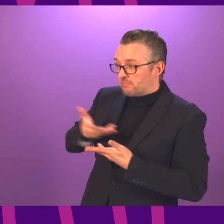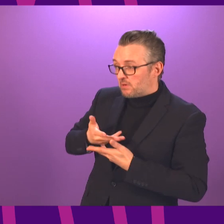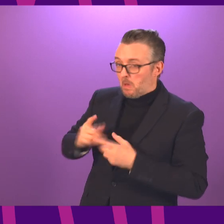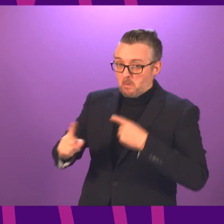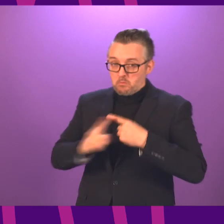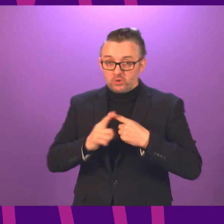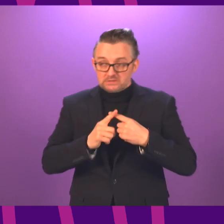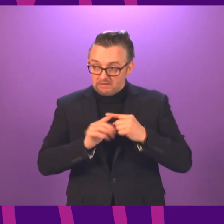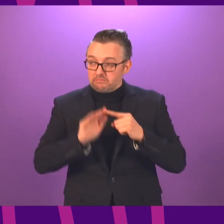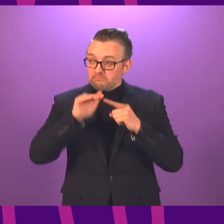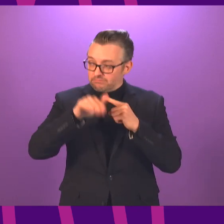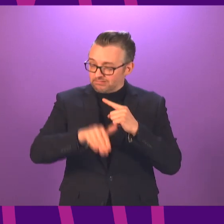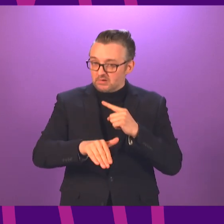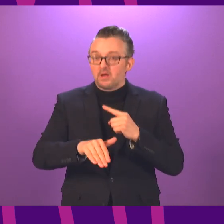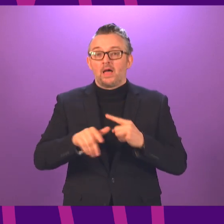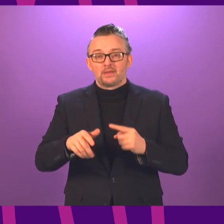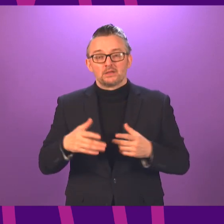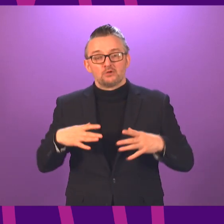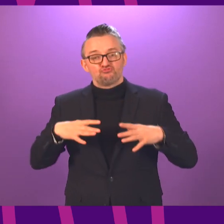we will seek to accelerate the easing of restrictions.